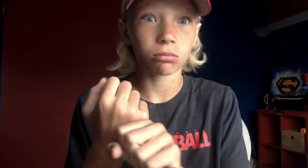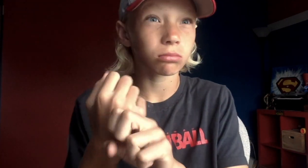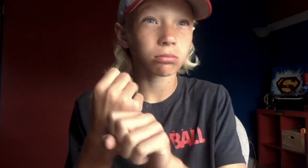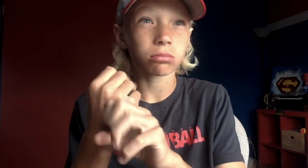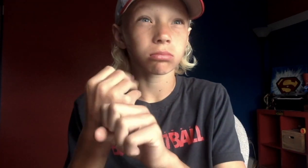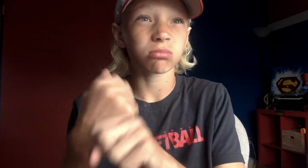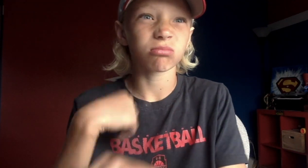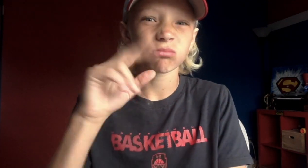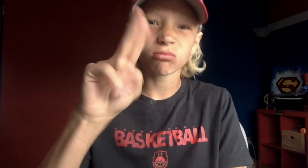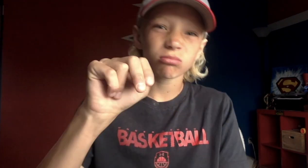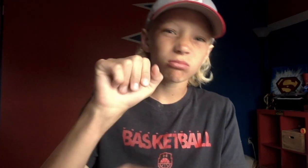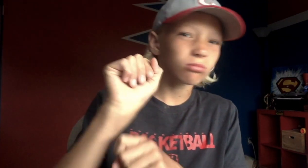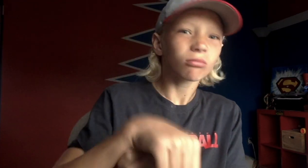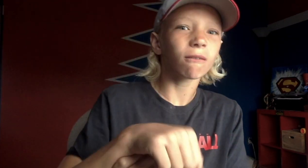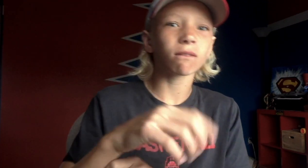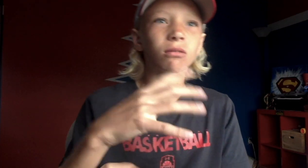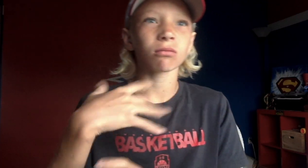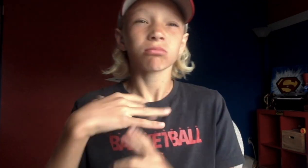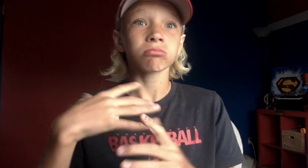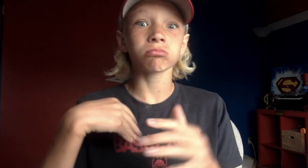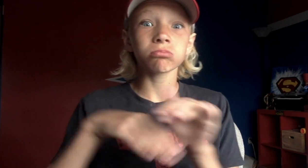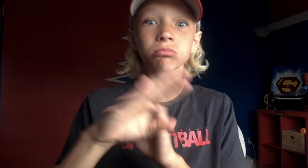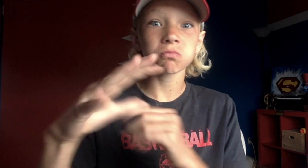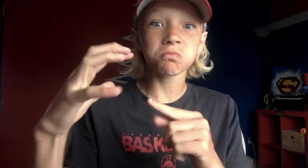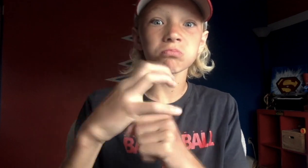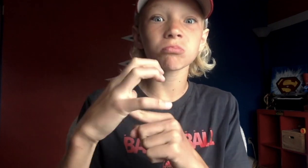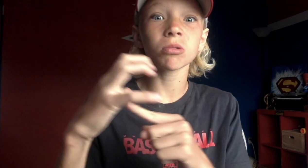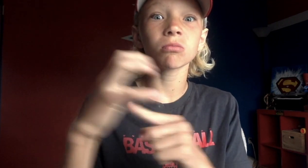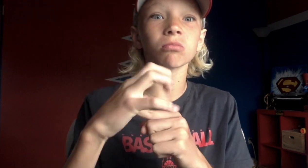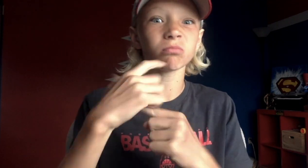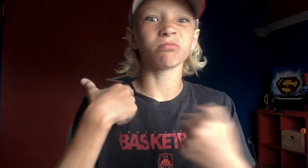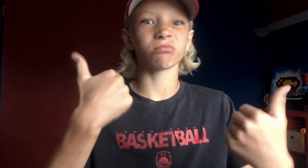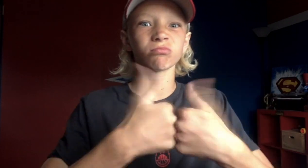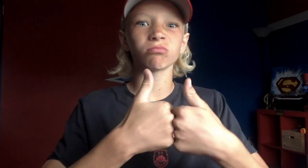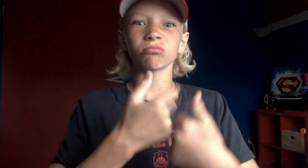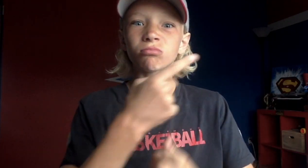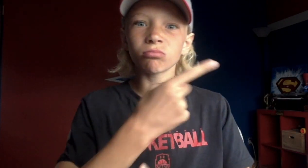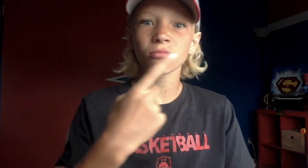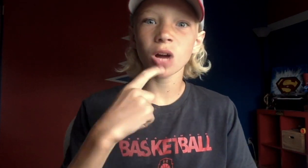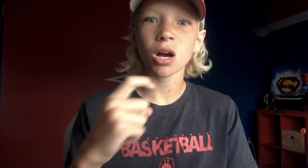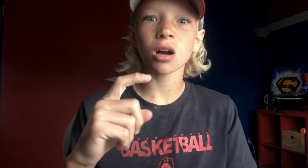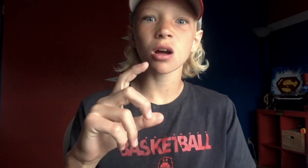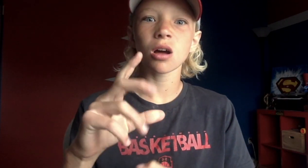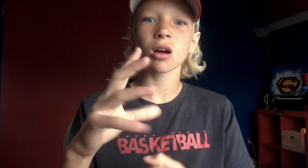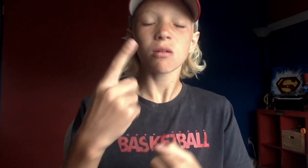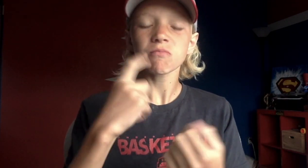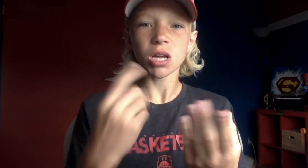And we end up winning a bunch of games, and we were undefeated. We went into the championships and we played